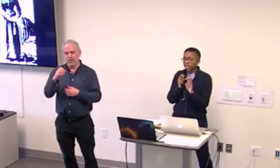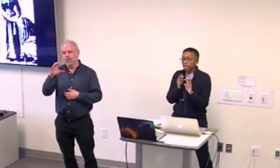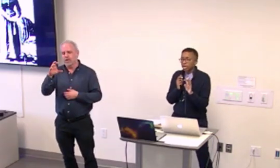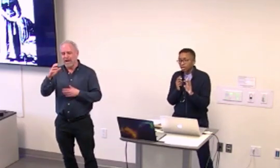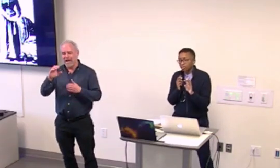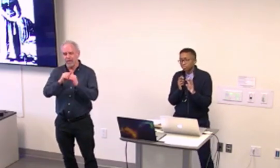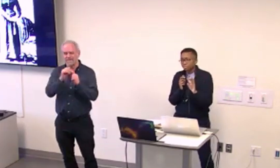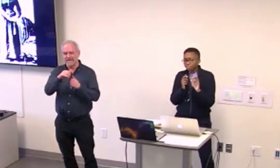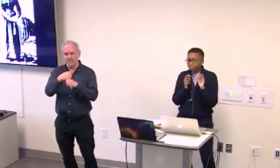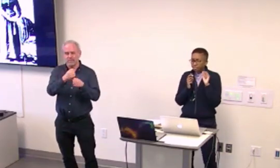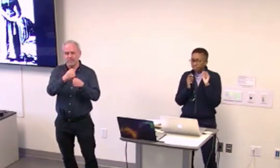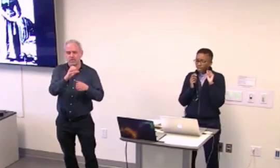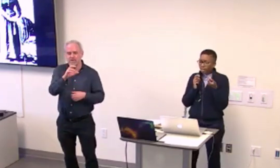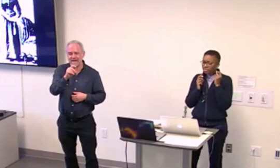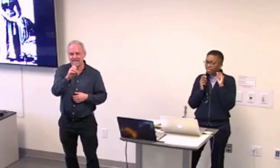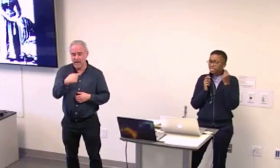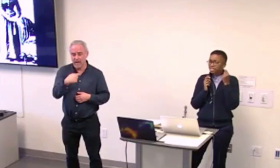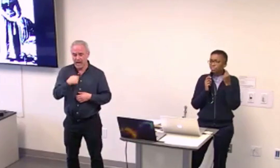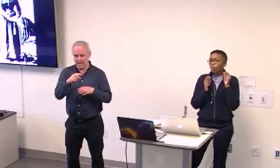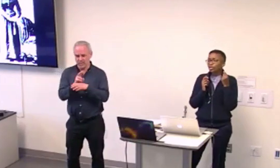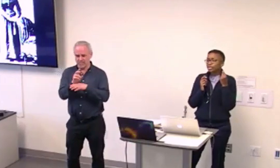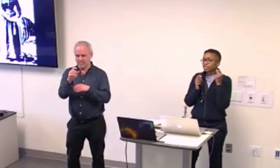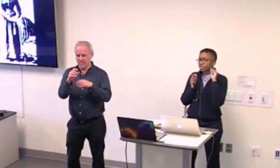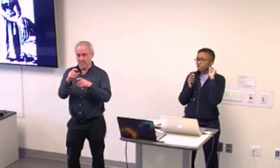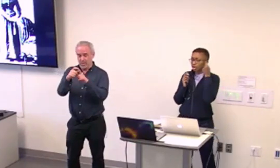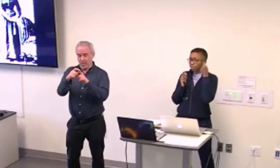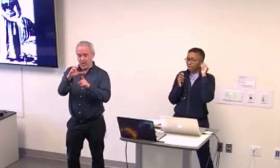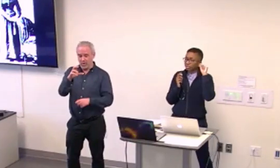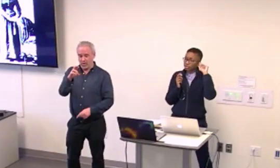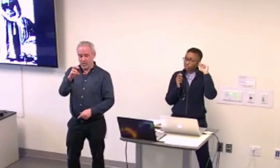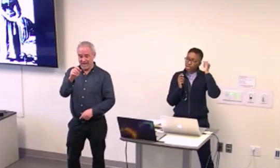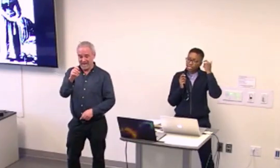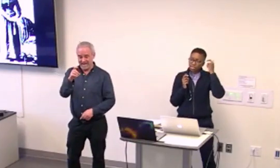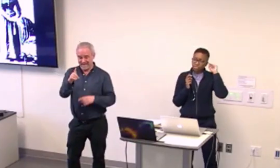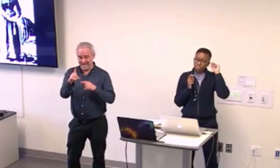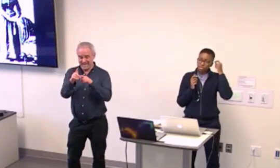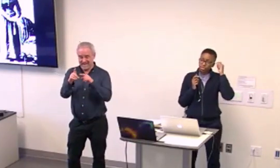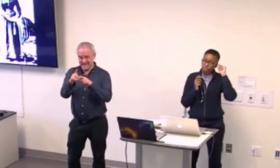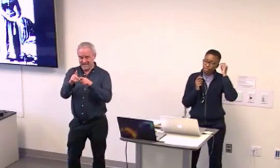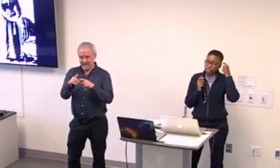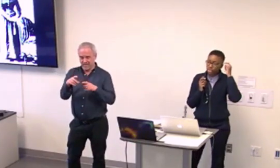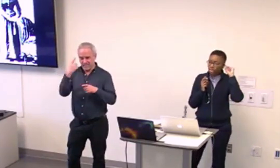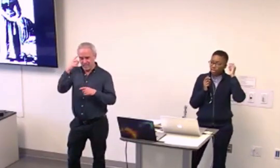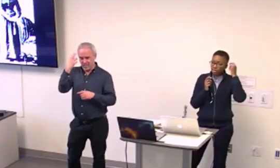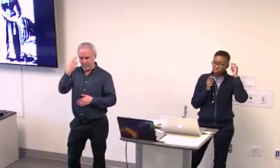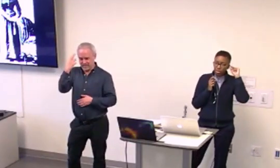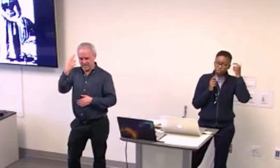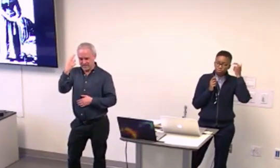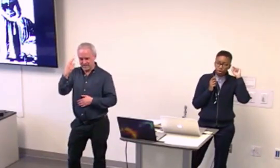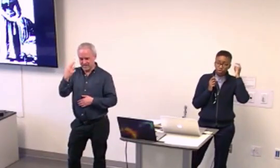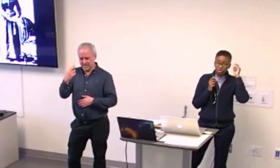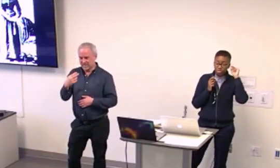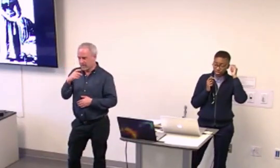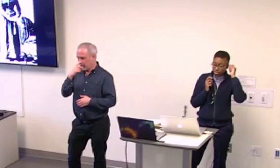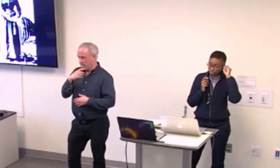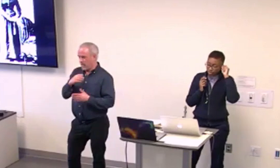I think it's important to talk about the creation of disability in a much broader sense, right?